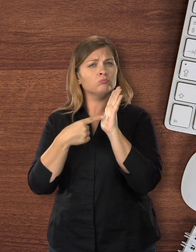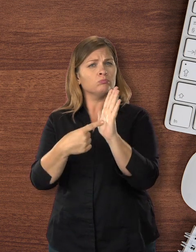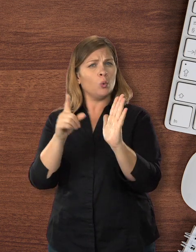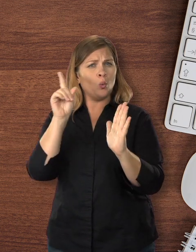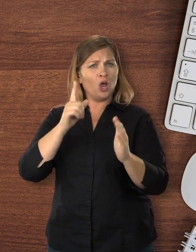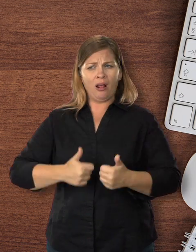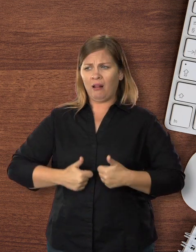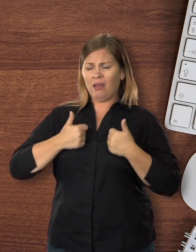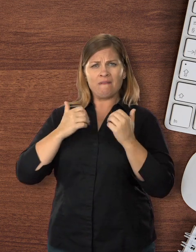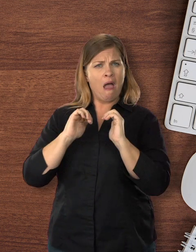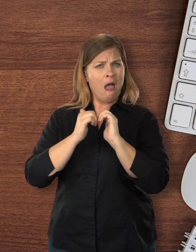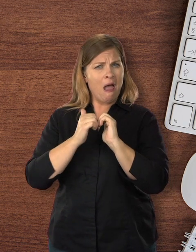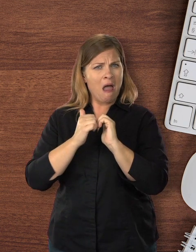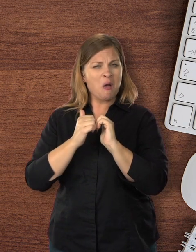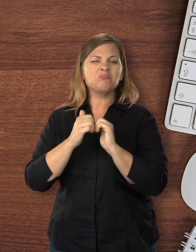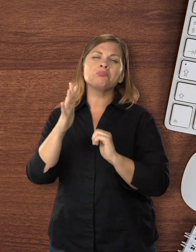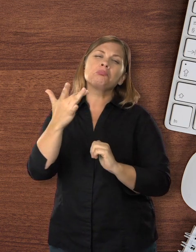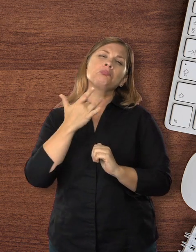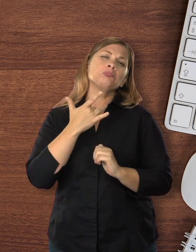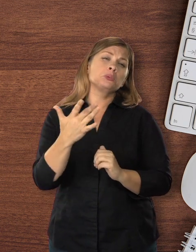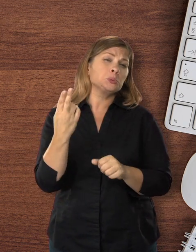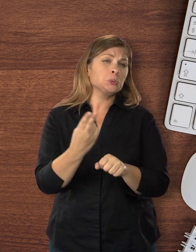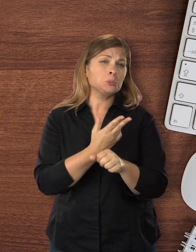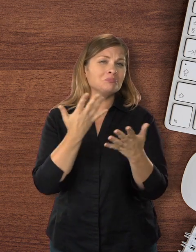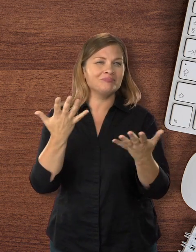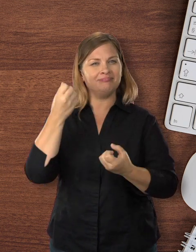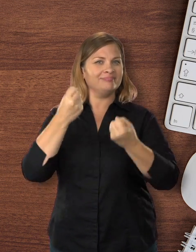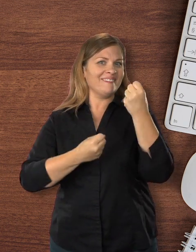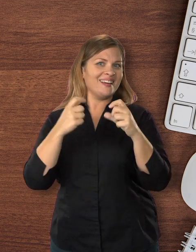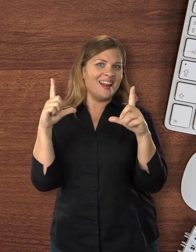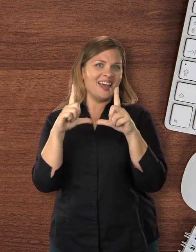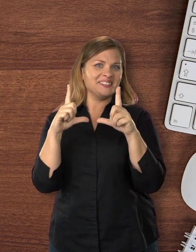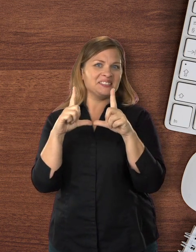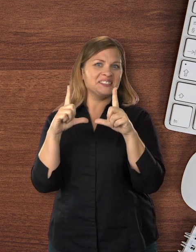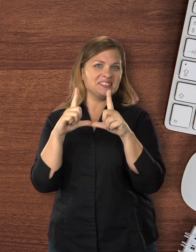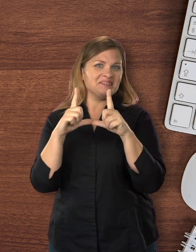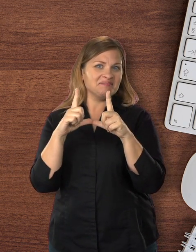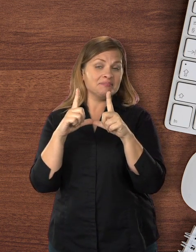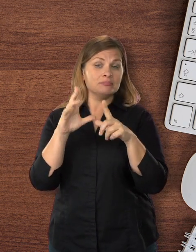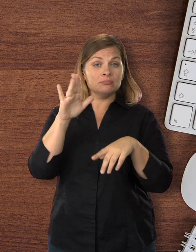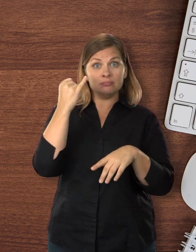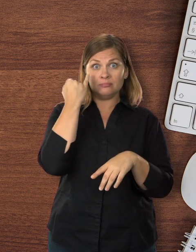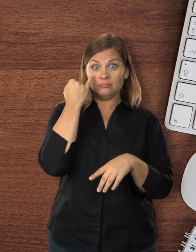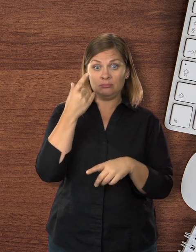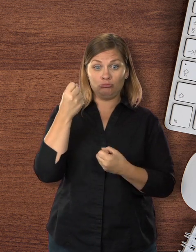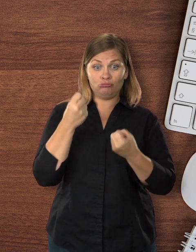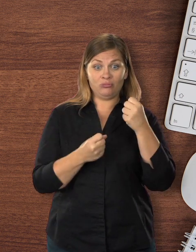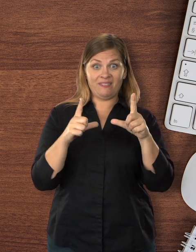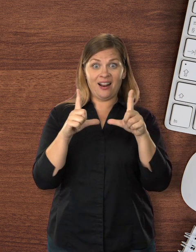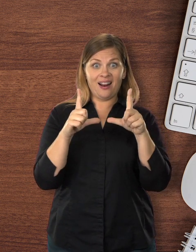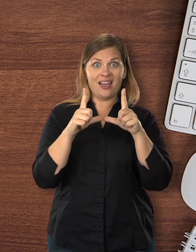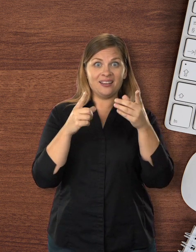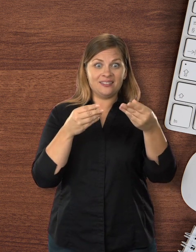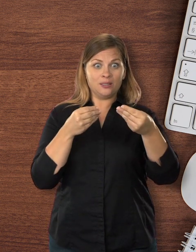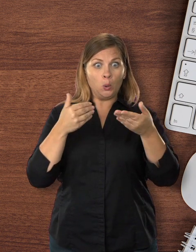The most common form used is a Minnesota driver's license or Minnesota state ID card with your current name and address.